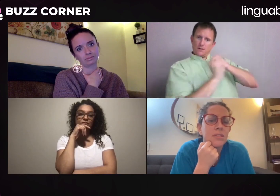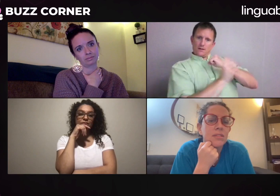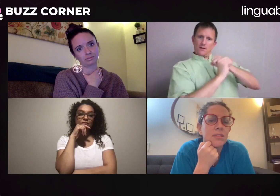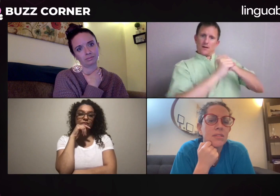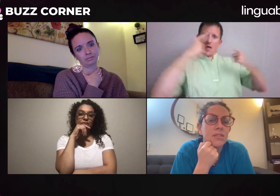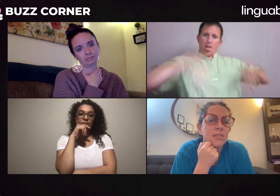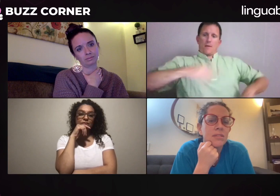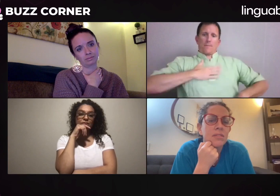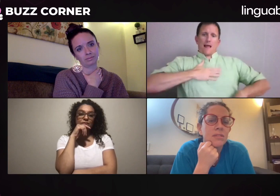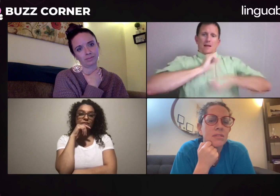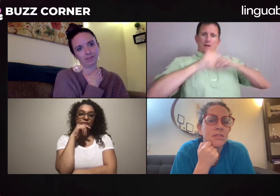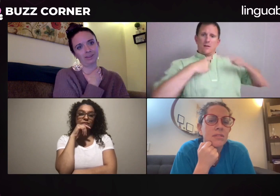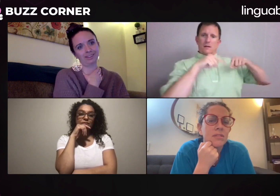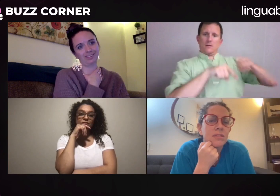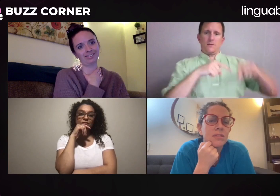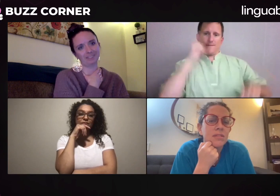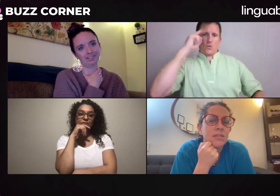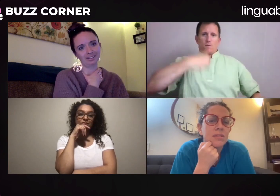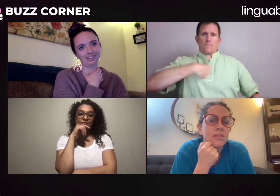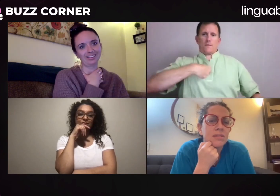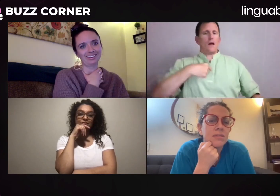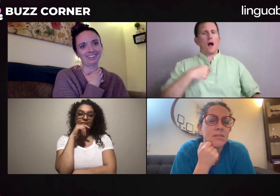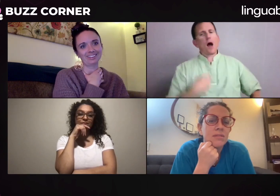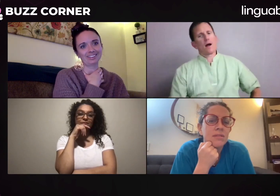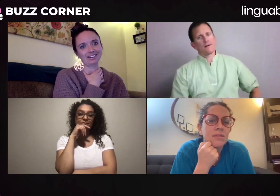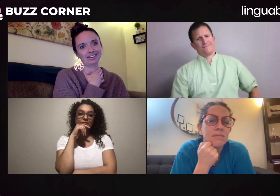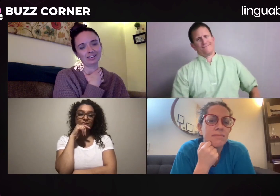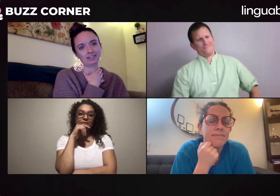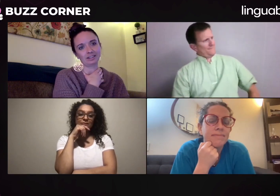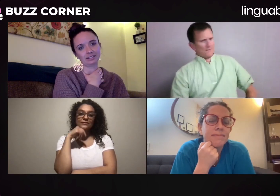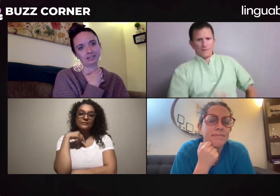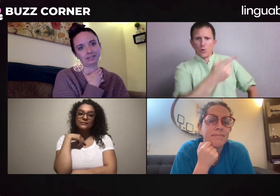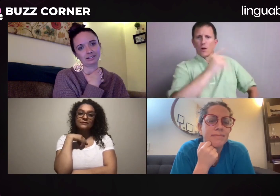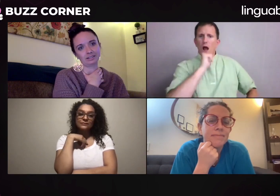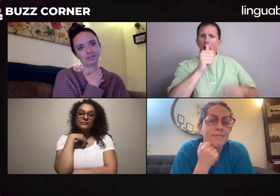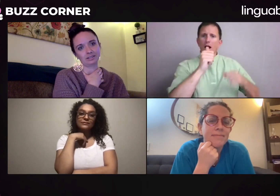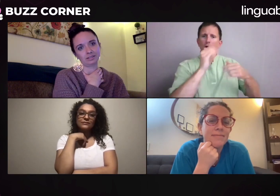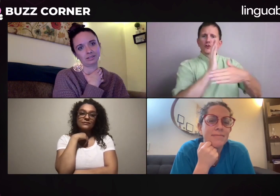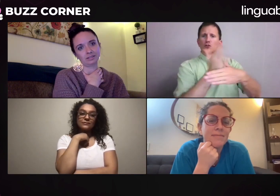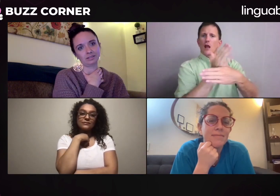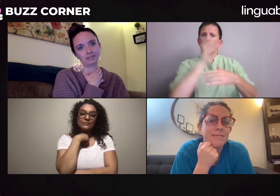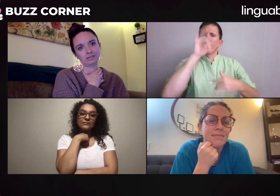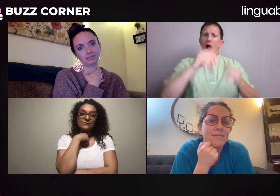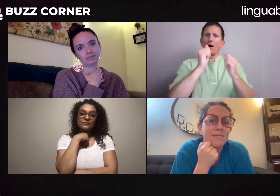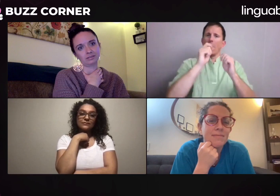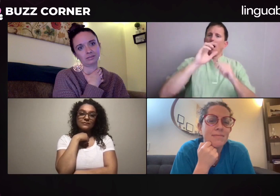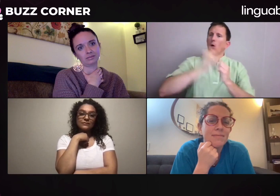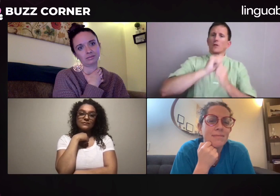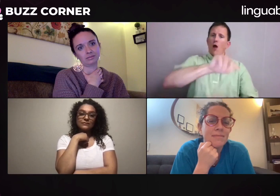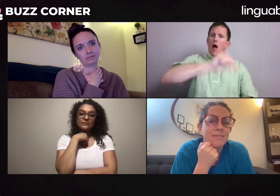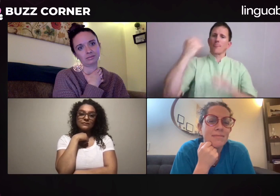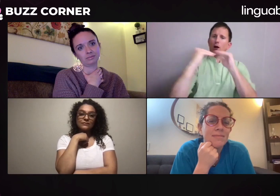I will be there. I'm supporting it for my own benefit. No, no, no. Like that's not sharing with other colleagues.